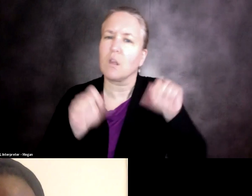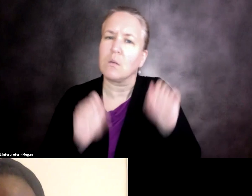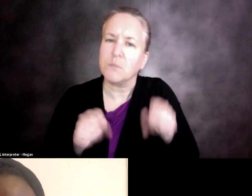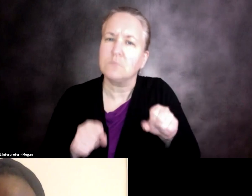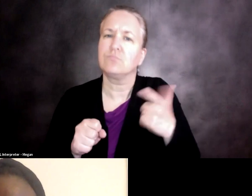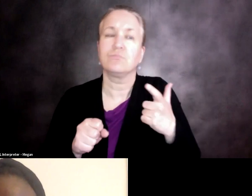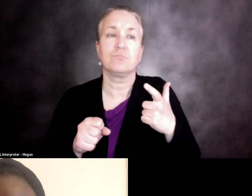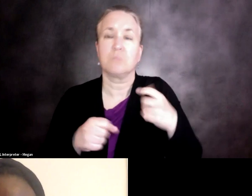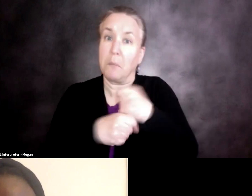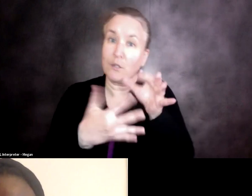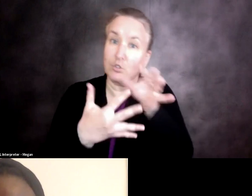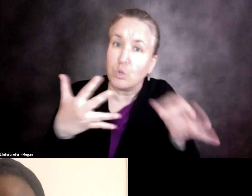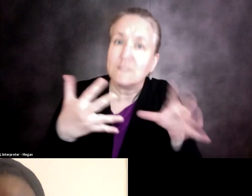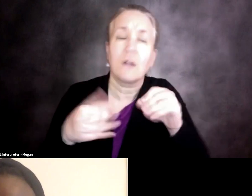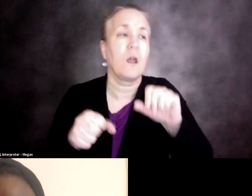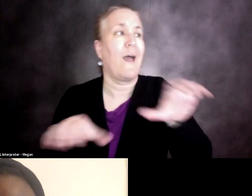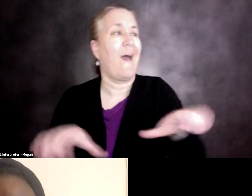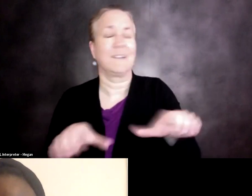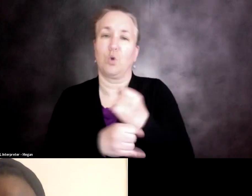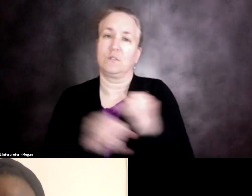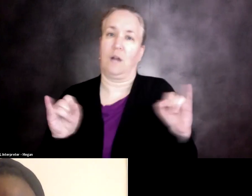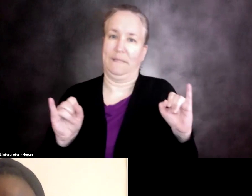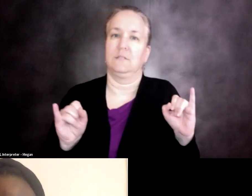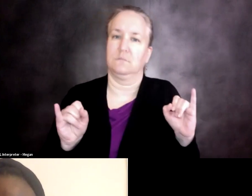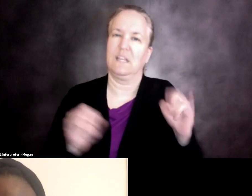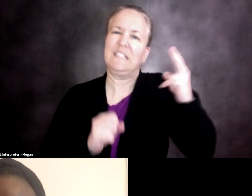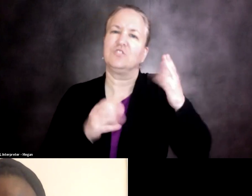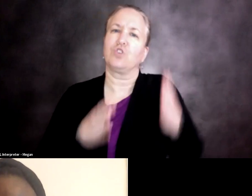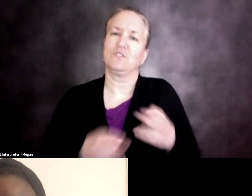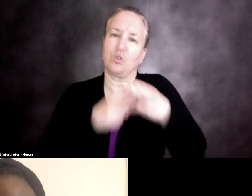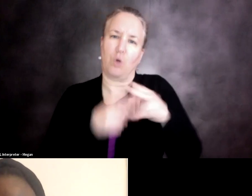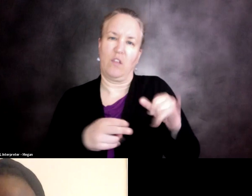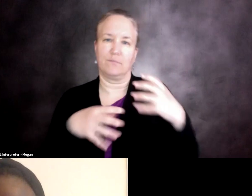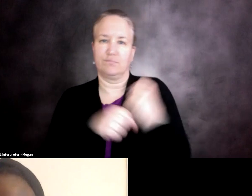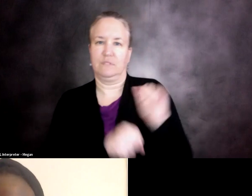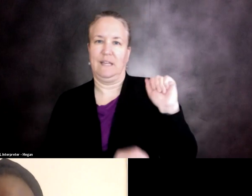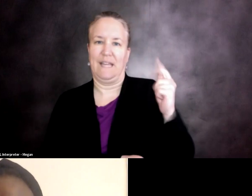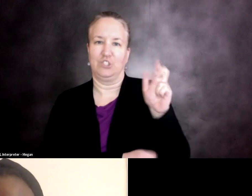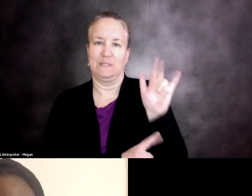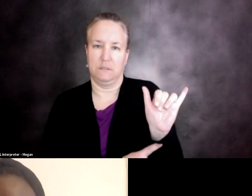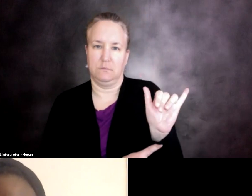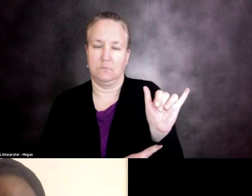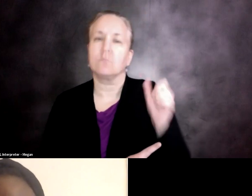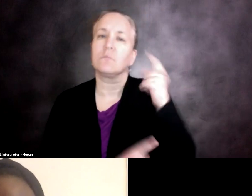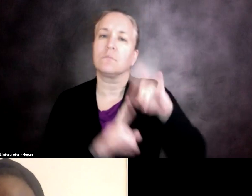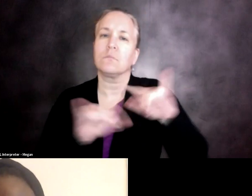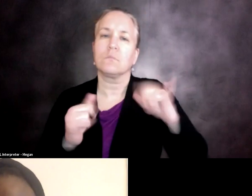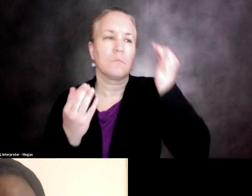and to act autonomously, which is what historians often call, agency. And also, to think about how that power has